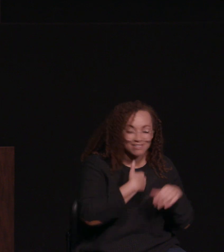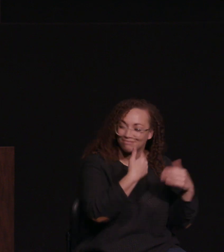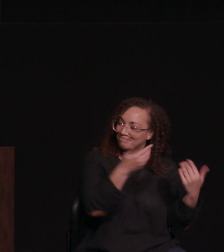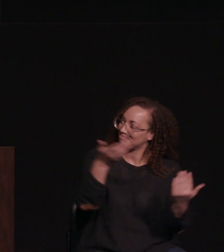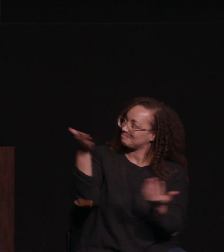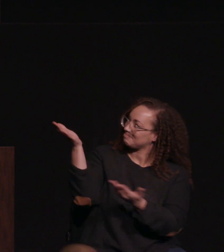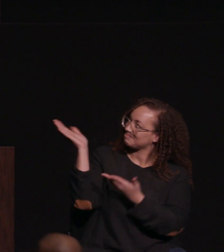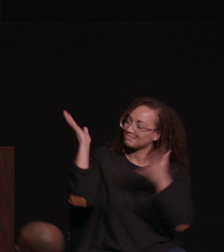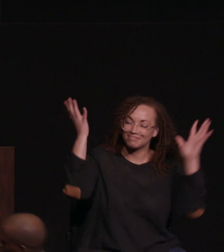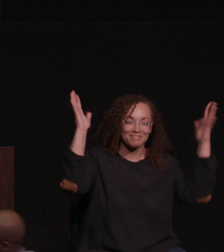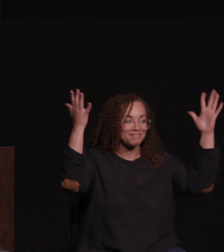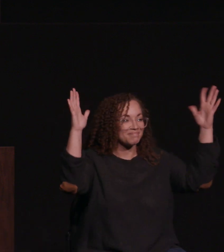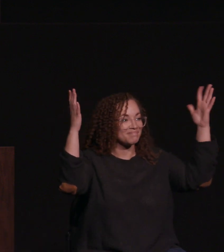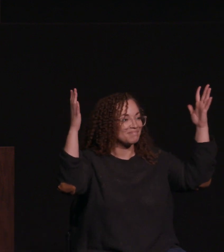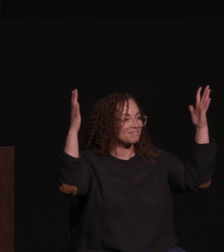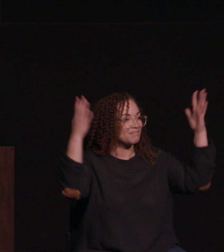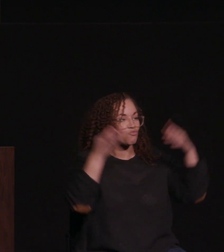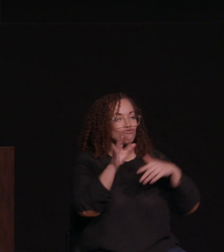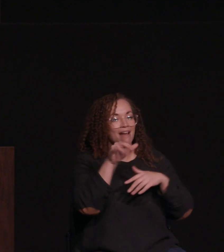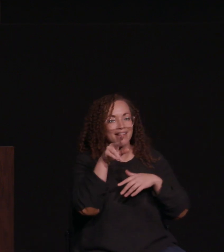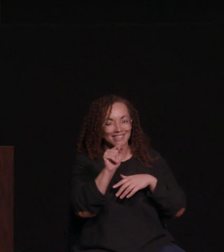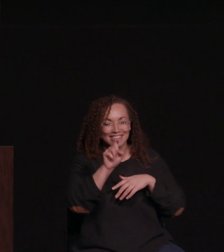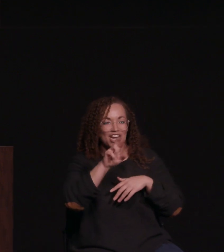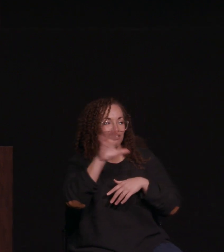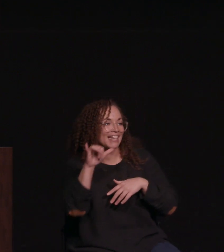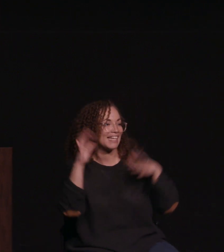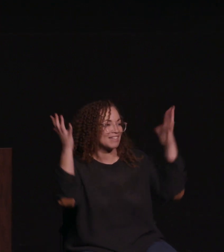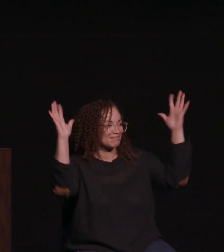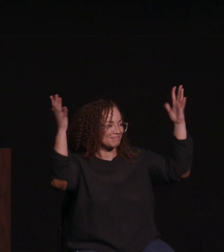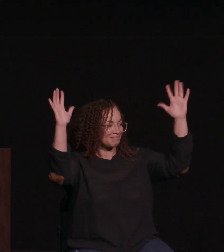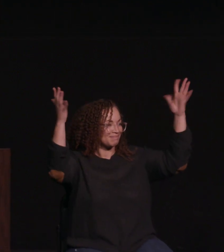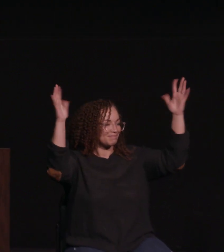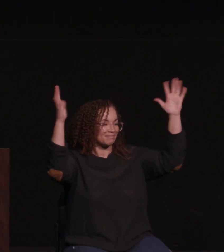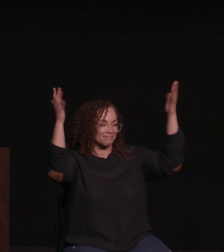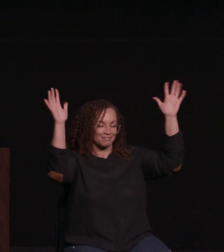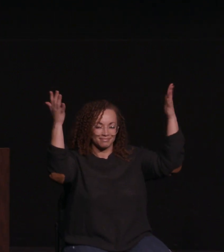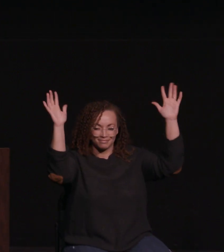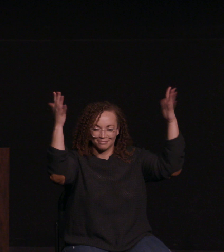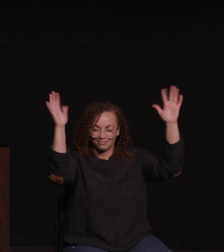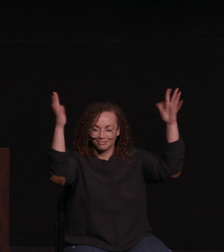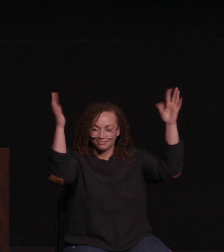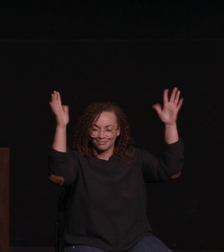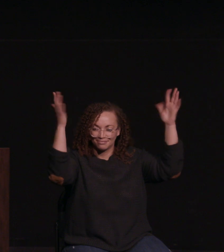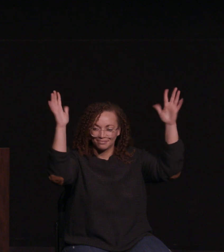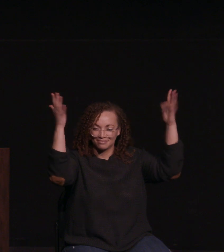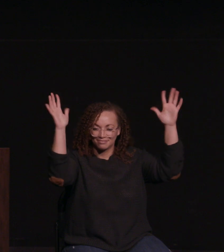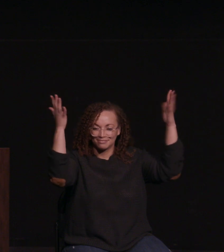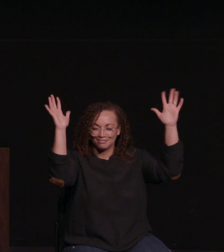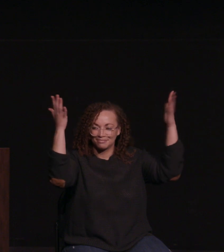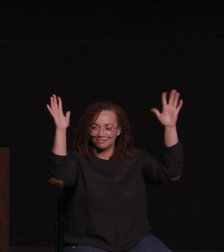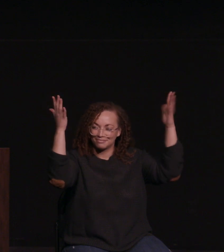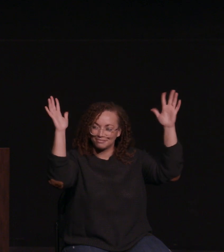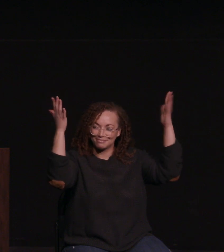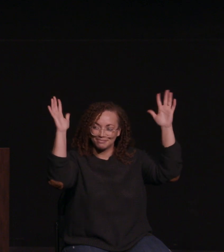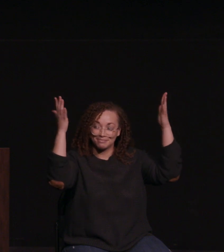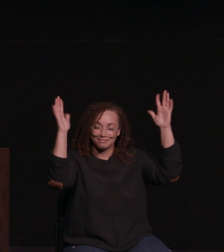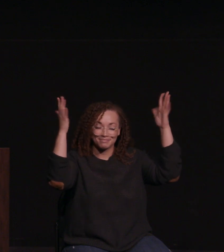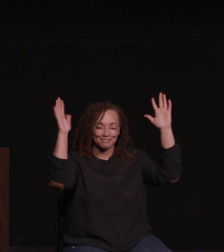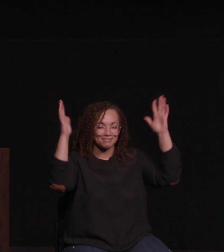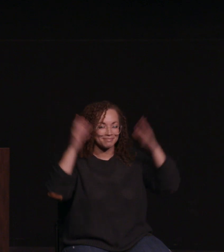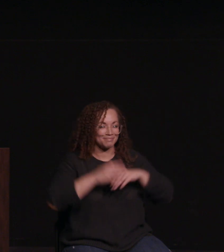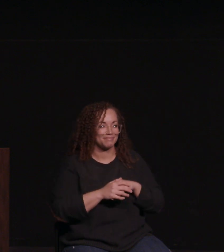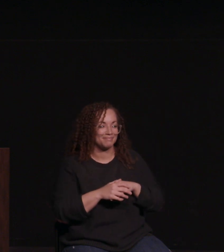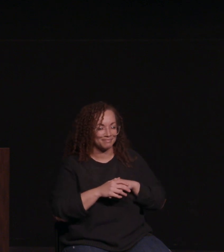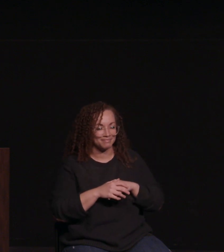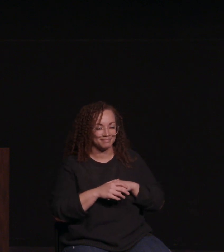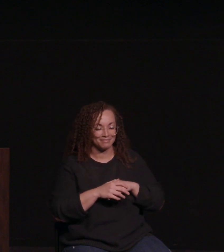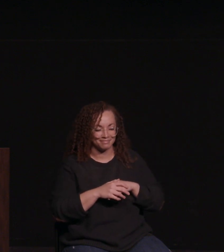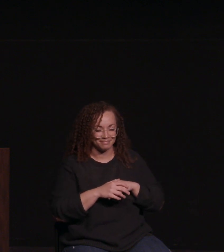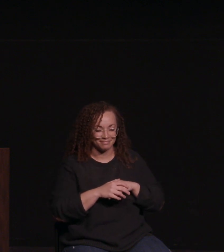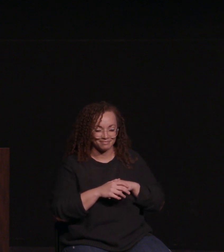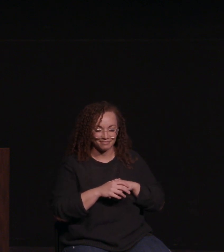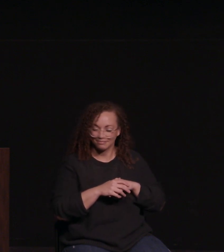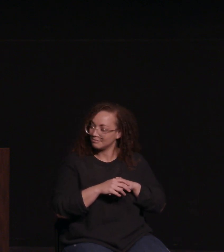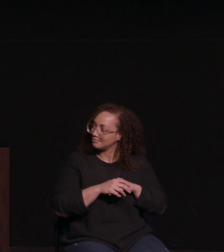[audience applauding]